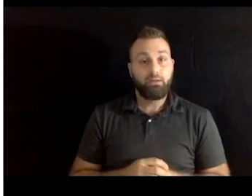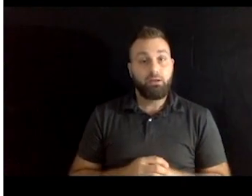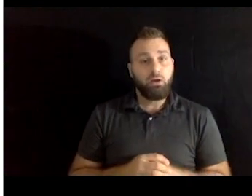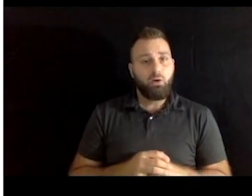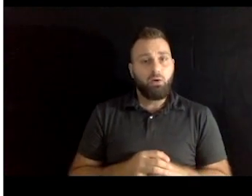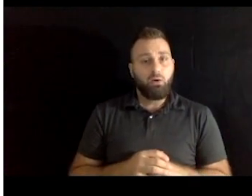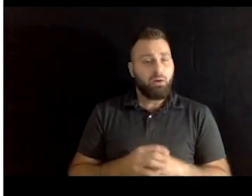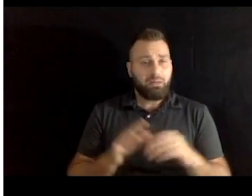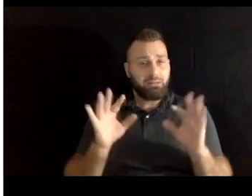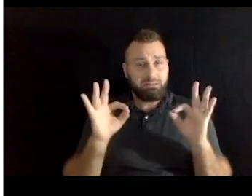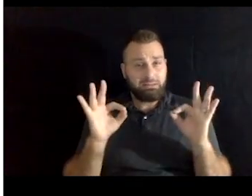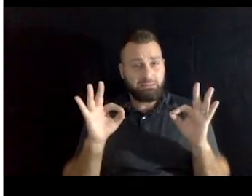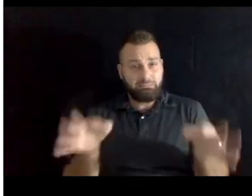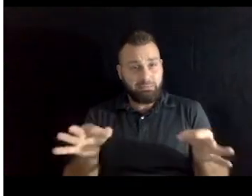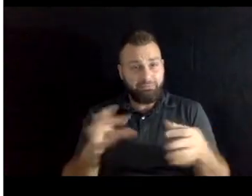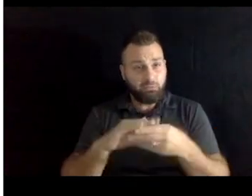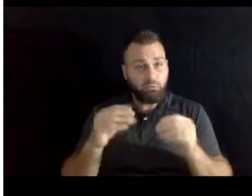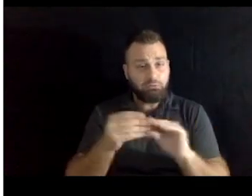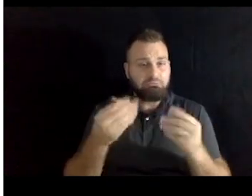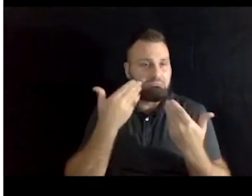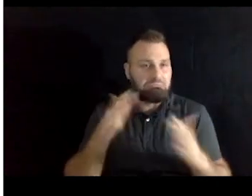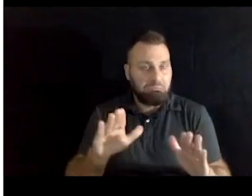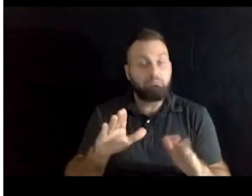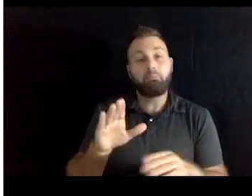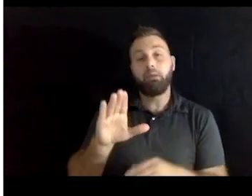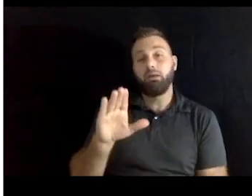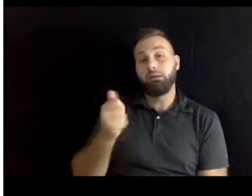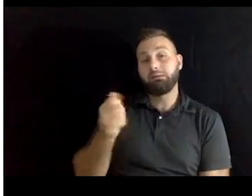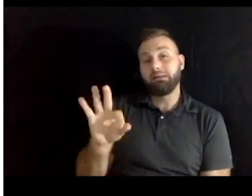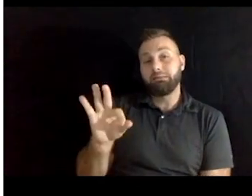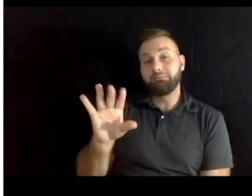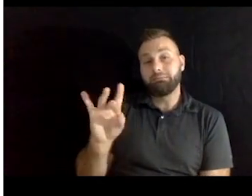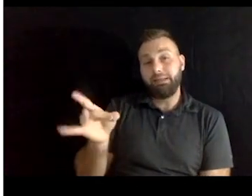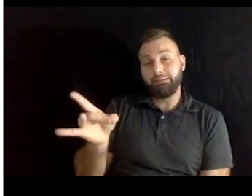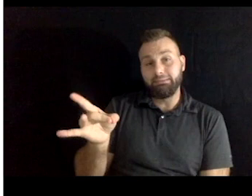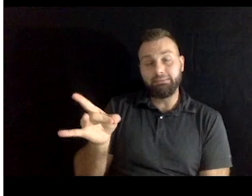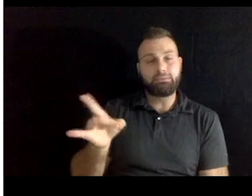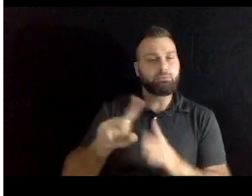an official start to this, but in my mind it's the 1980s that